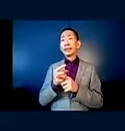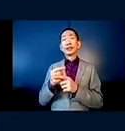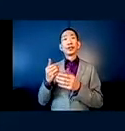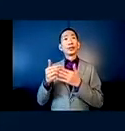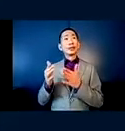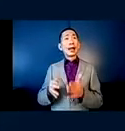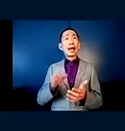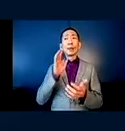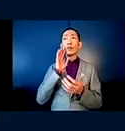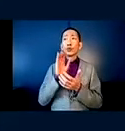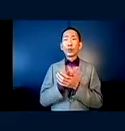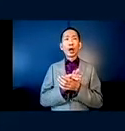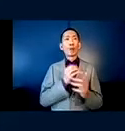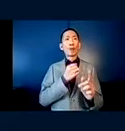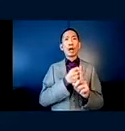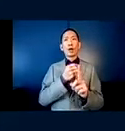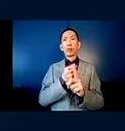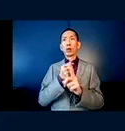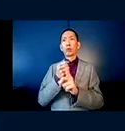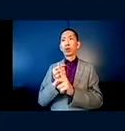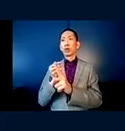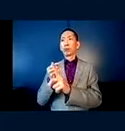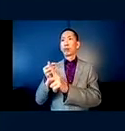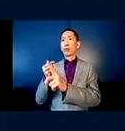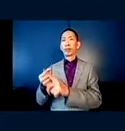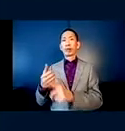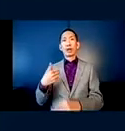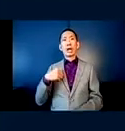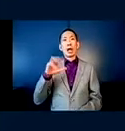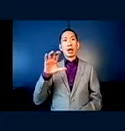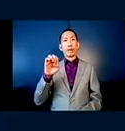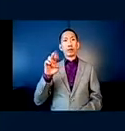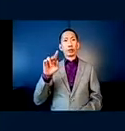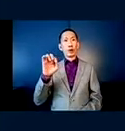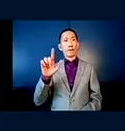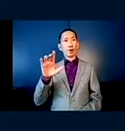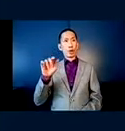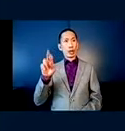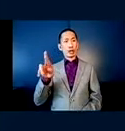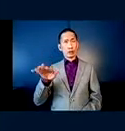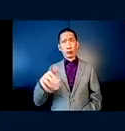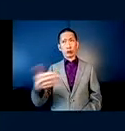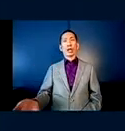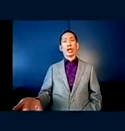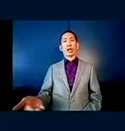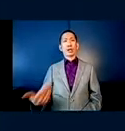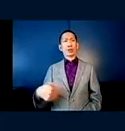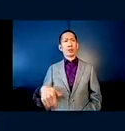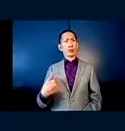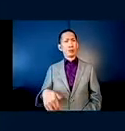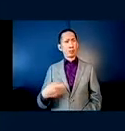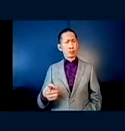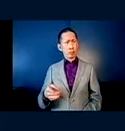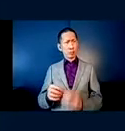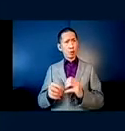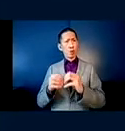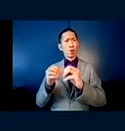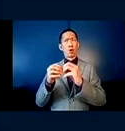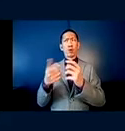SISTERS, NEXT DOOR NEIGHBORS, WIVES WERE DYING FROM CERVICAL CANCER AT RATES THAT REALLY WERE